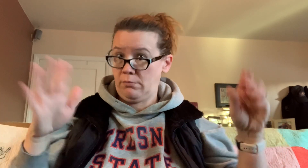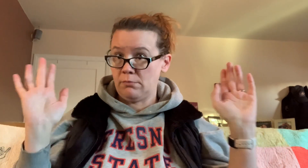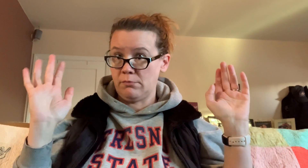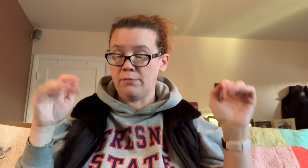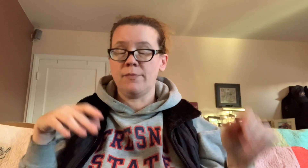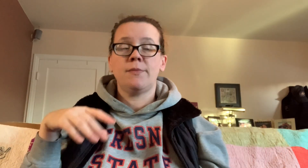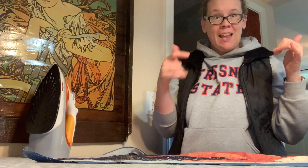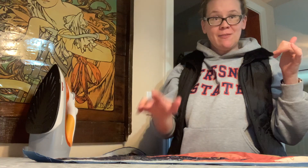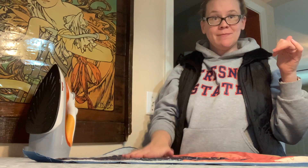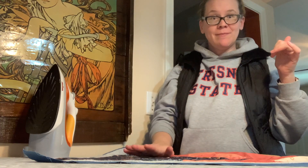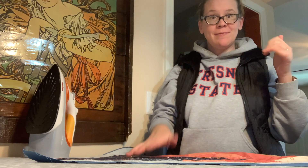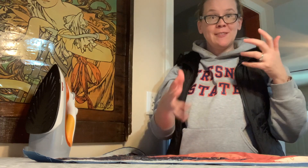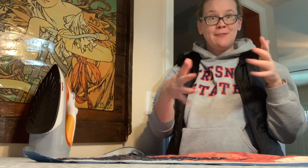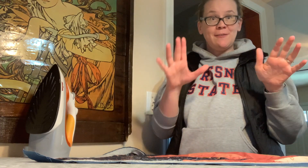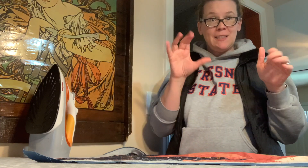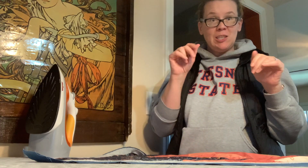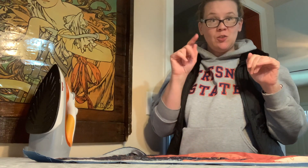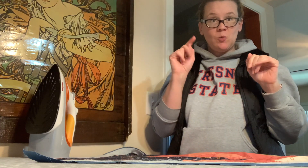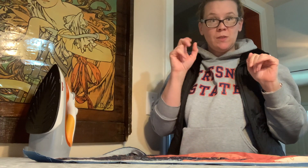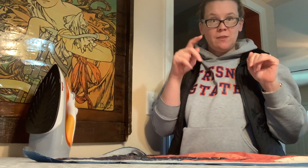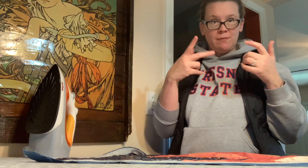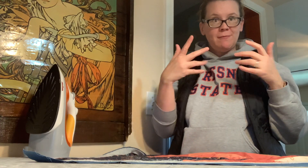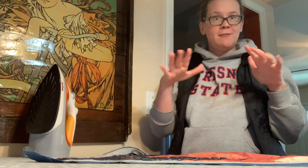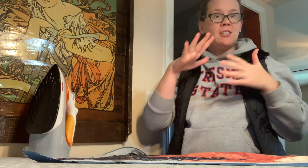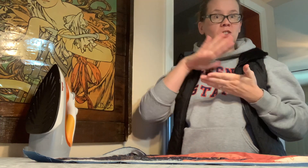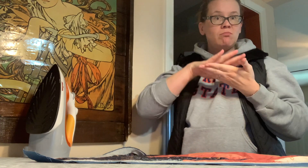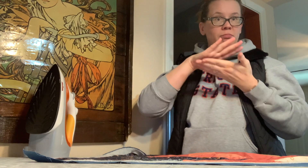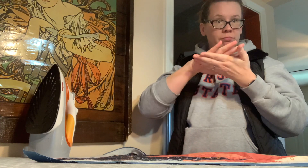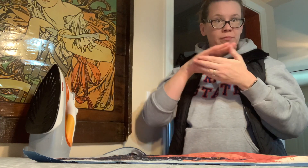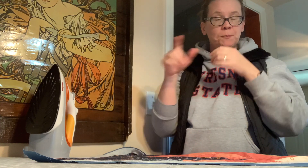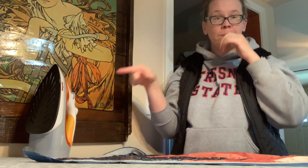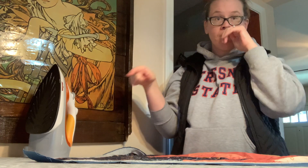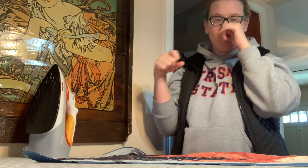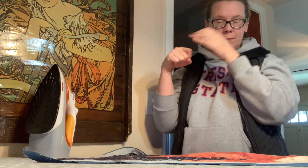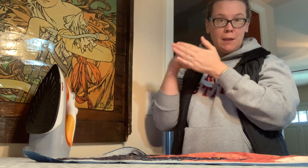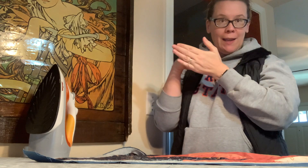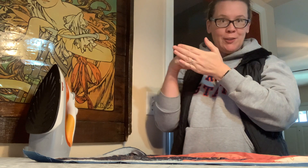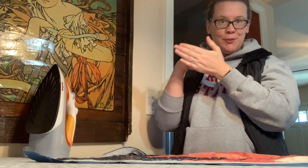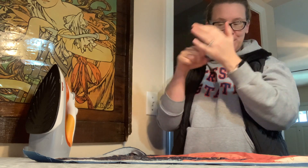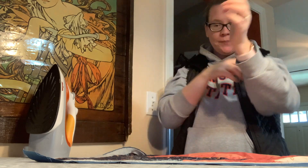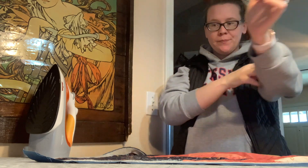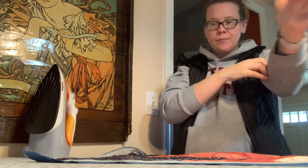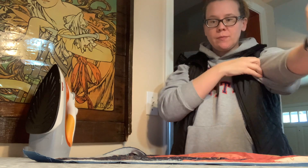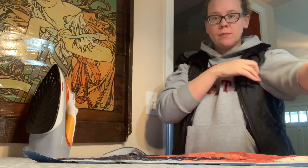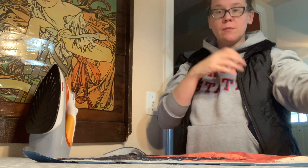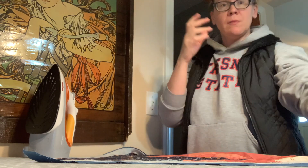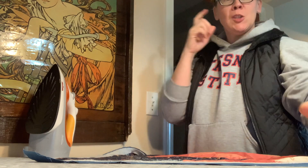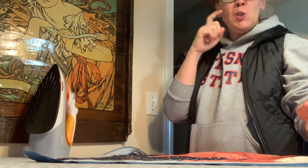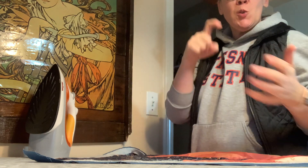to start quilting it just to get the top and the backing done. So once it's sandwiched, um, (I've